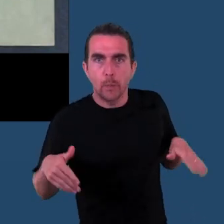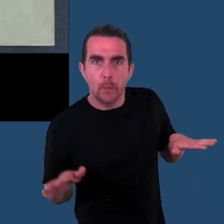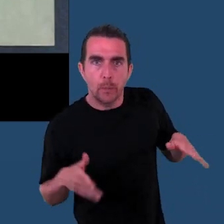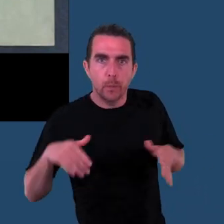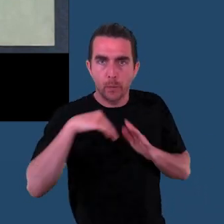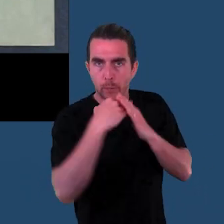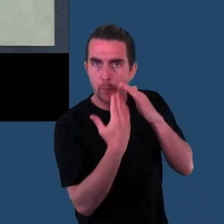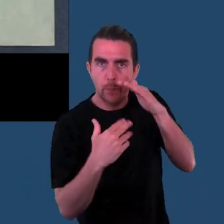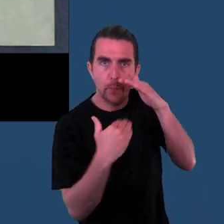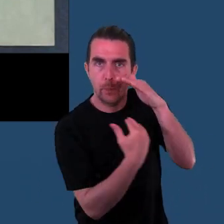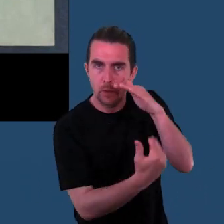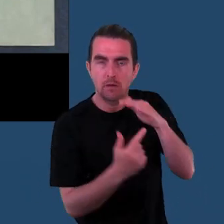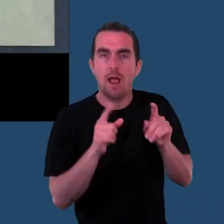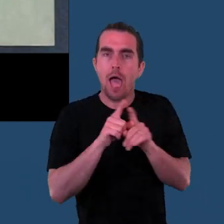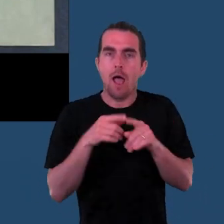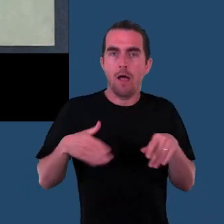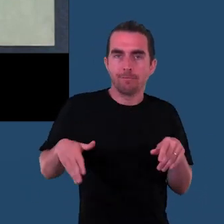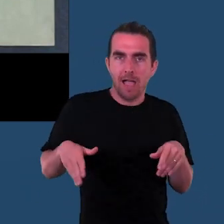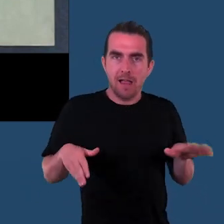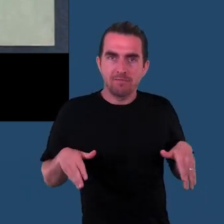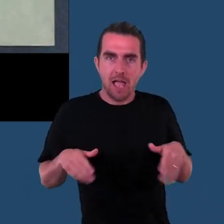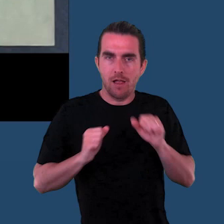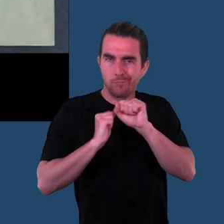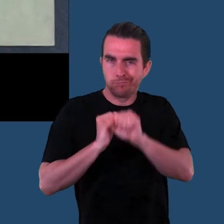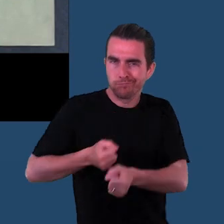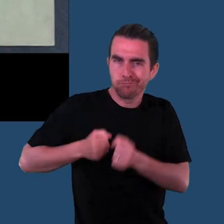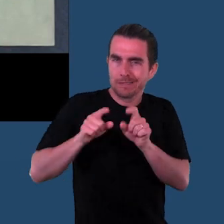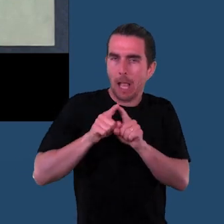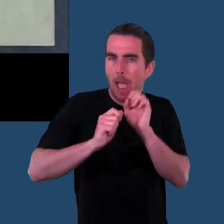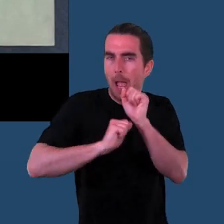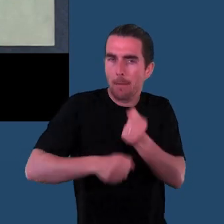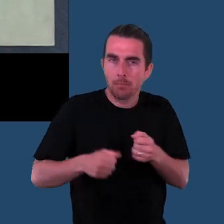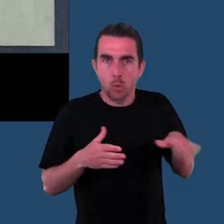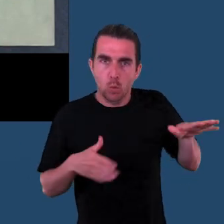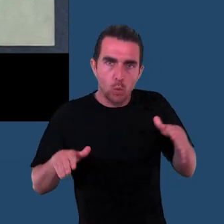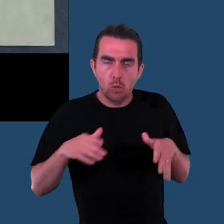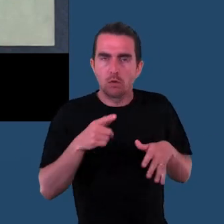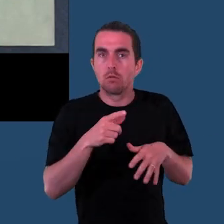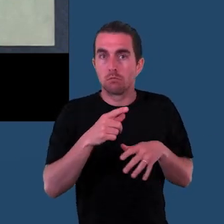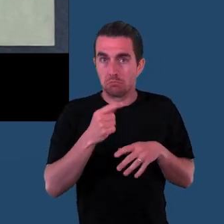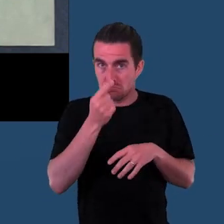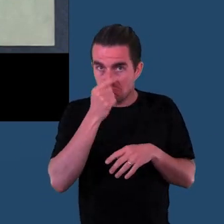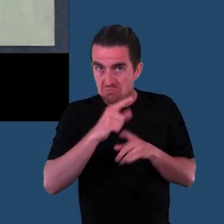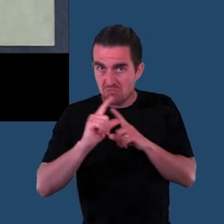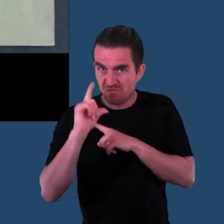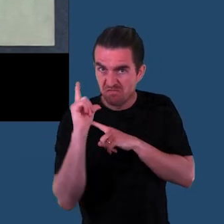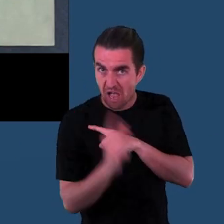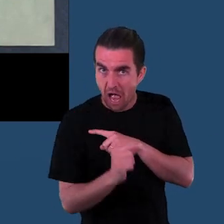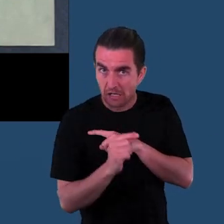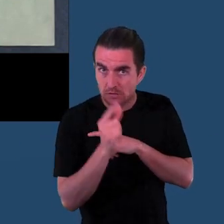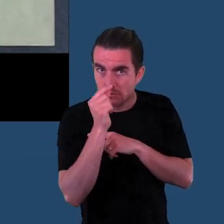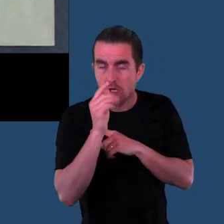Absolutely. And those fins, those paddles make them incredible swimmers. Do we know how fast they might've been able to swim?